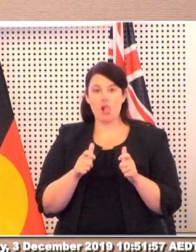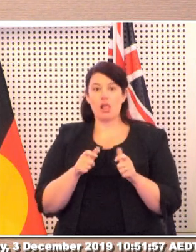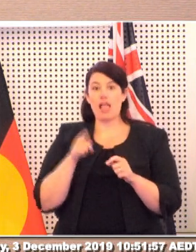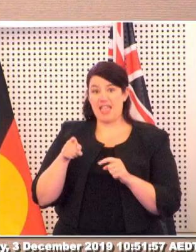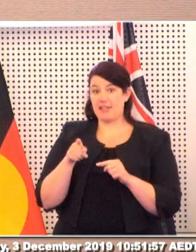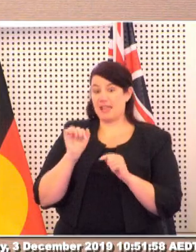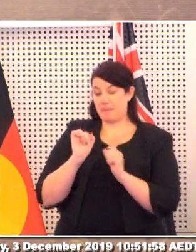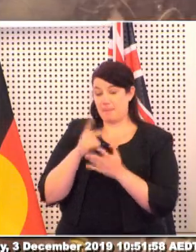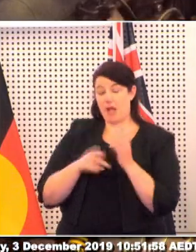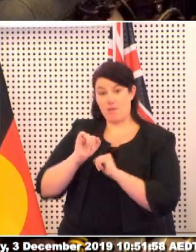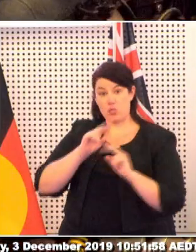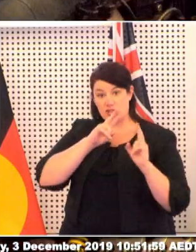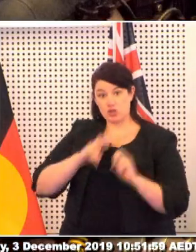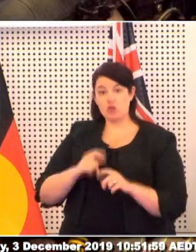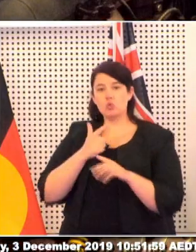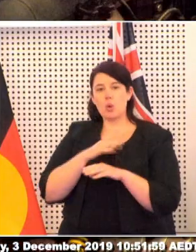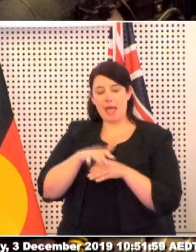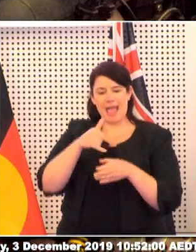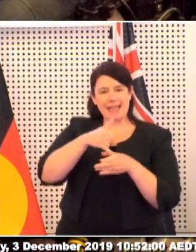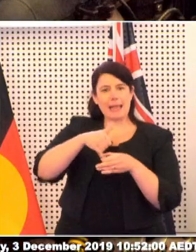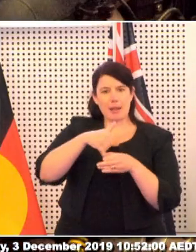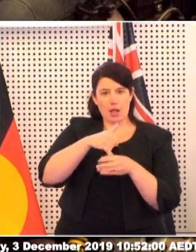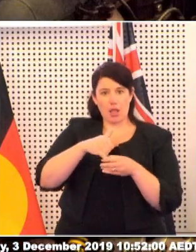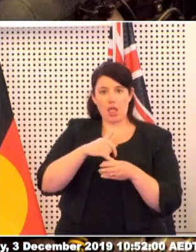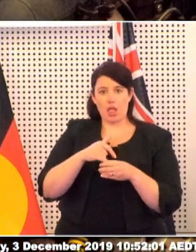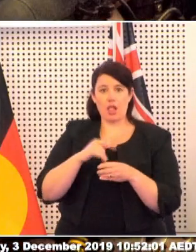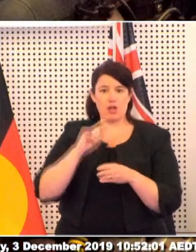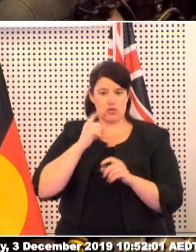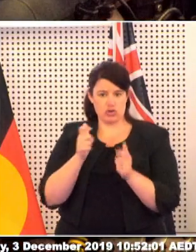So the first is the chemical restraint. Yes. And I think you were describing that earlier.